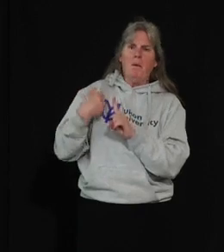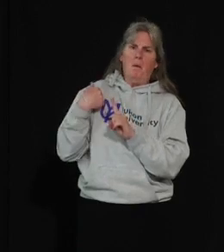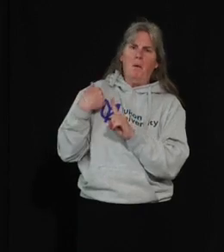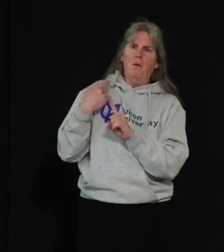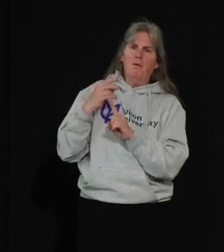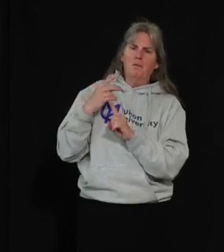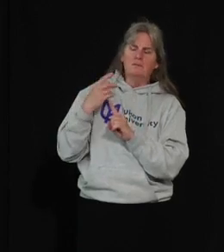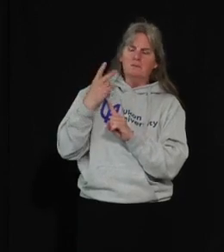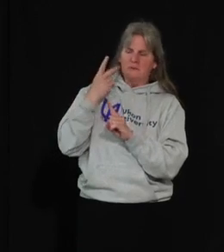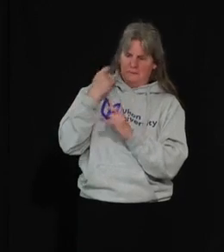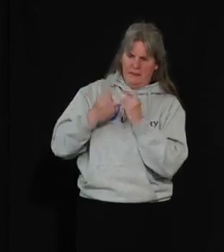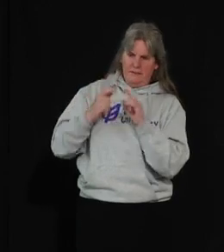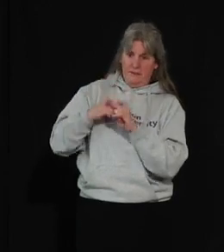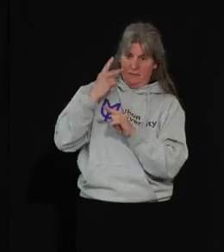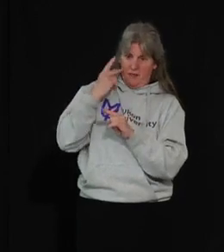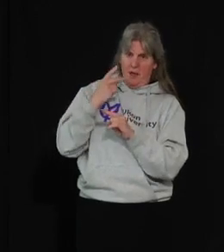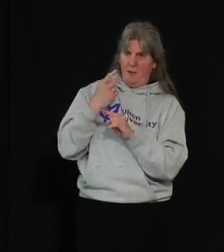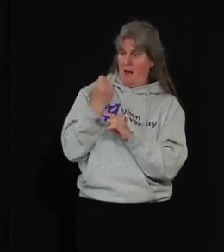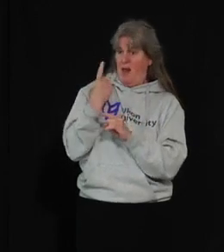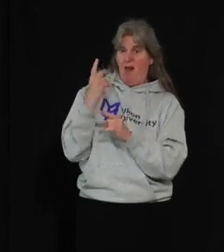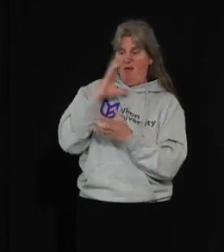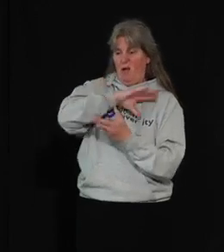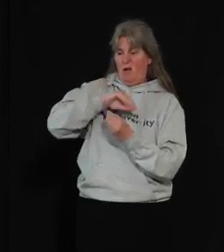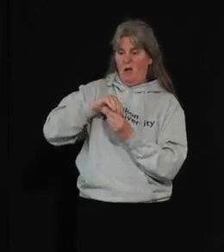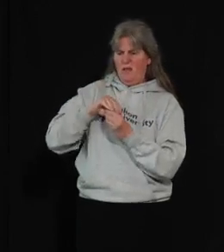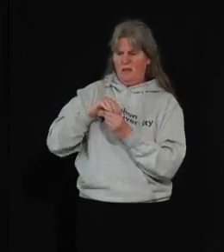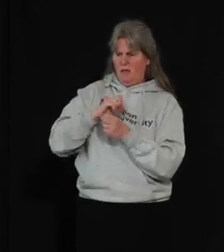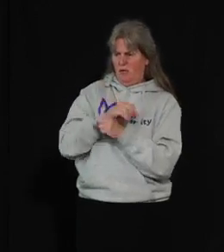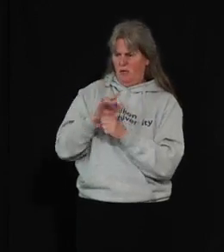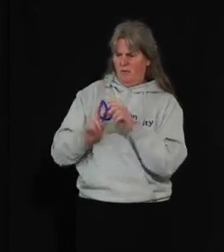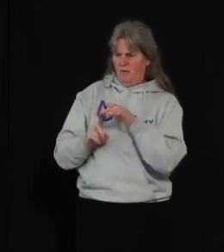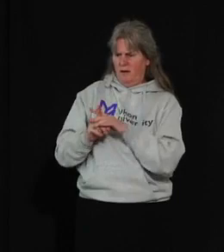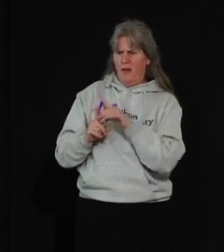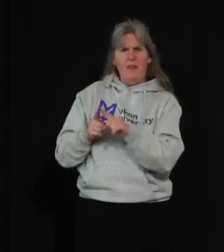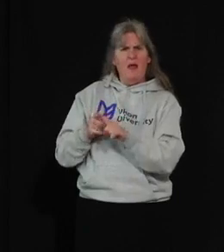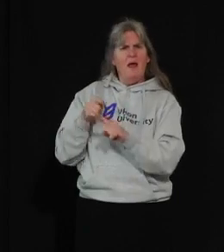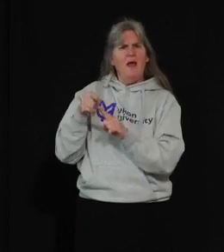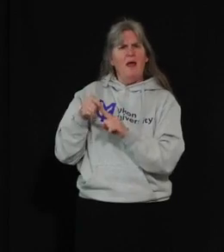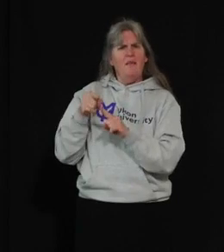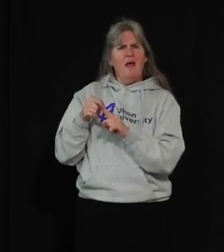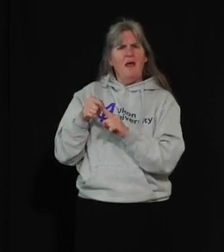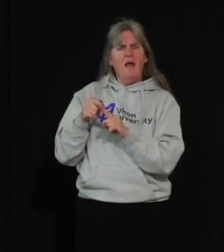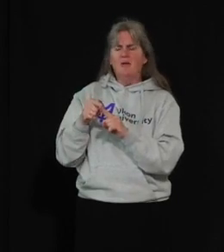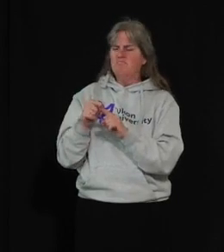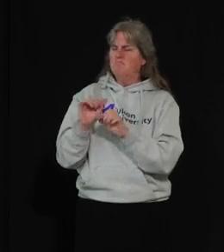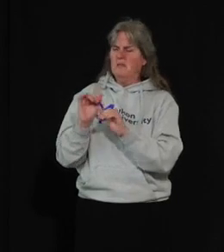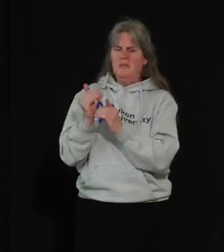have, now over a month ago but as we have seen these initial 11 cases where they are clearly